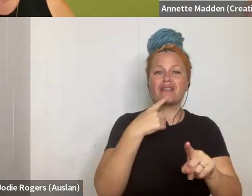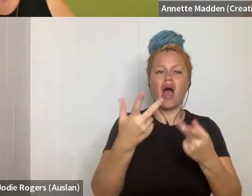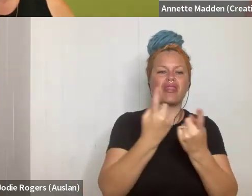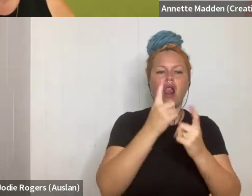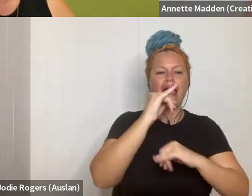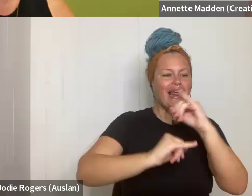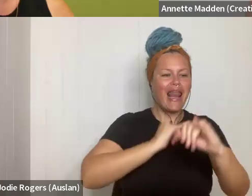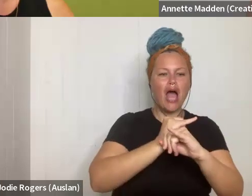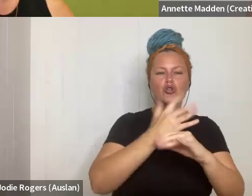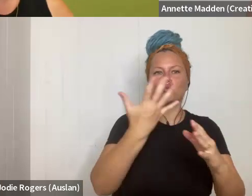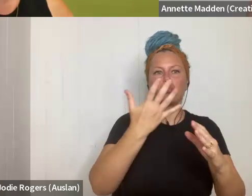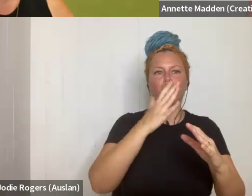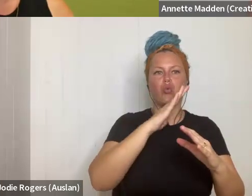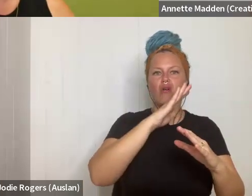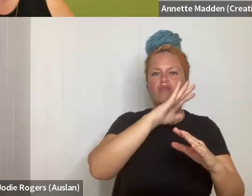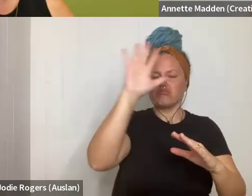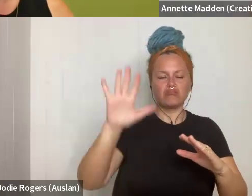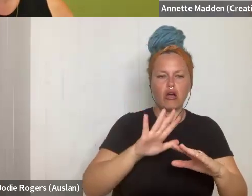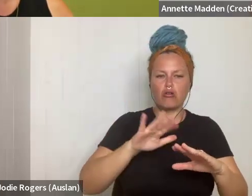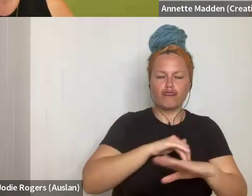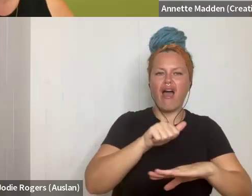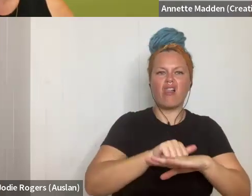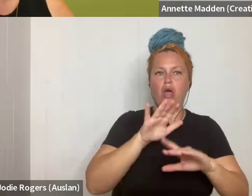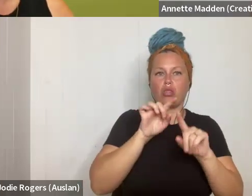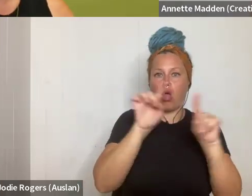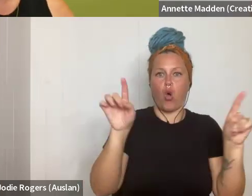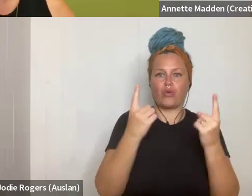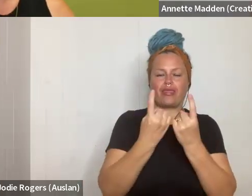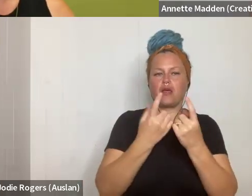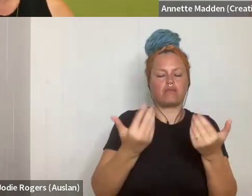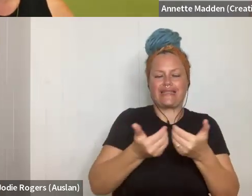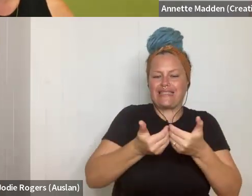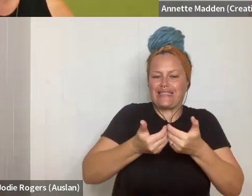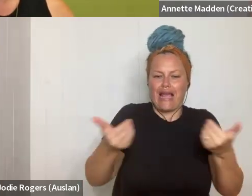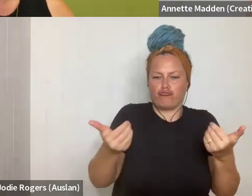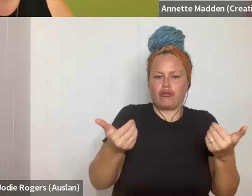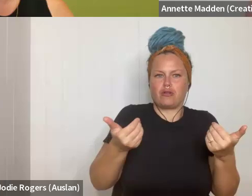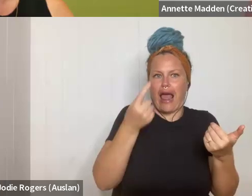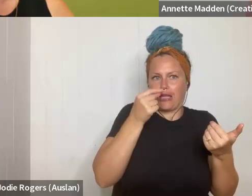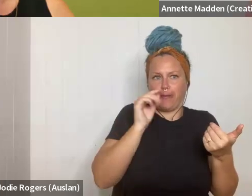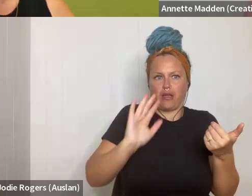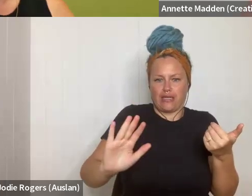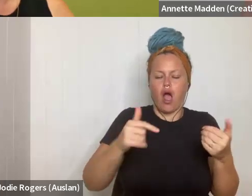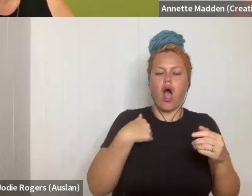also get a creative Australia grant in 2024 for arts projects to augment program activity. Other things like